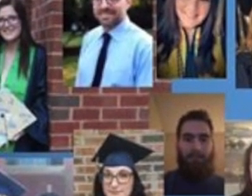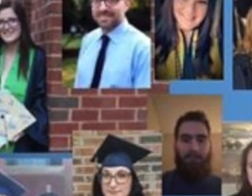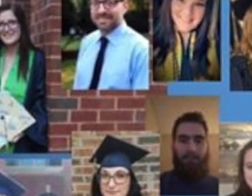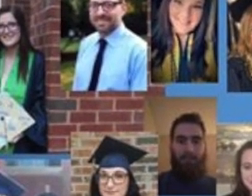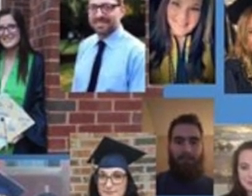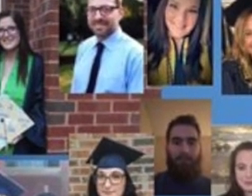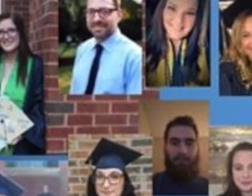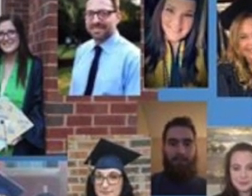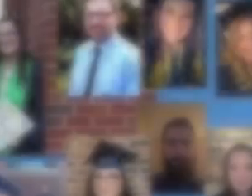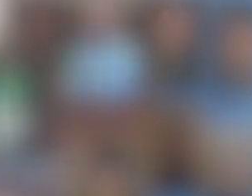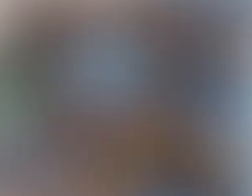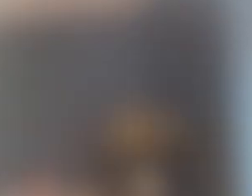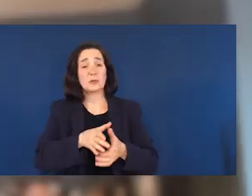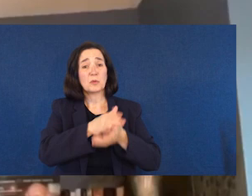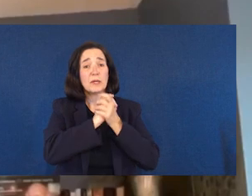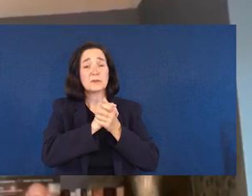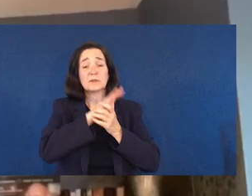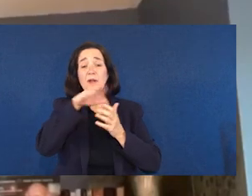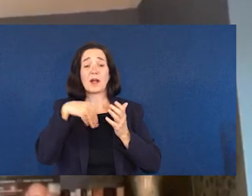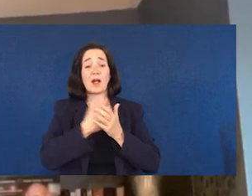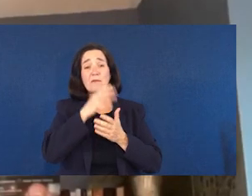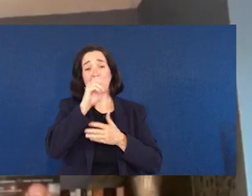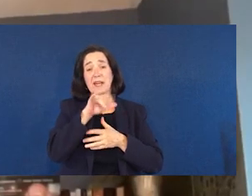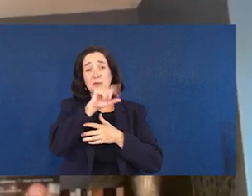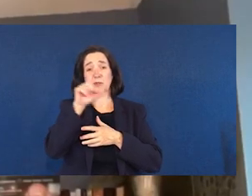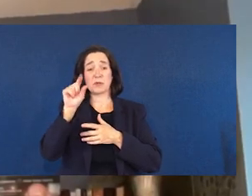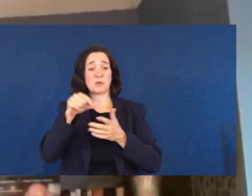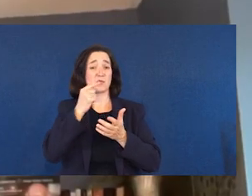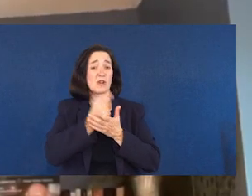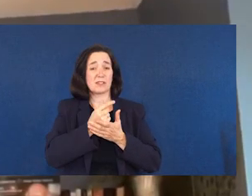Congratulations to all of the May 2020 graduates on your outstanding achievement.